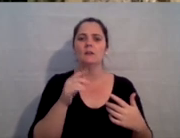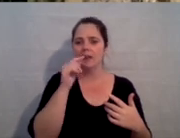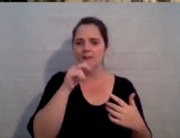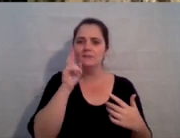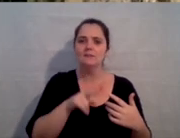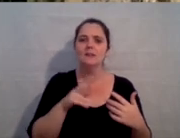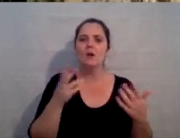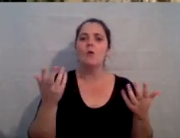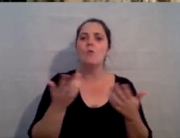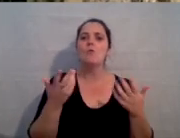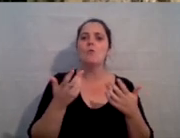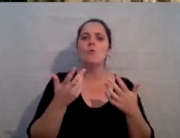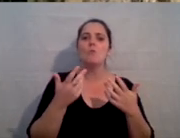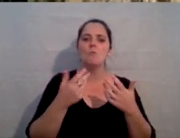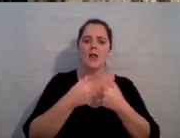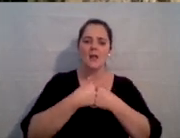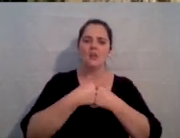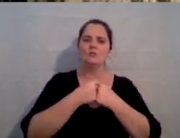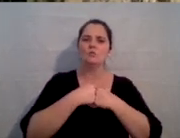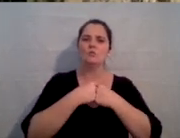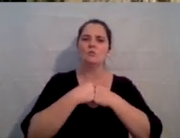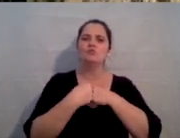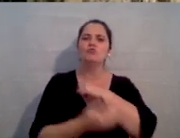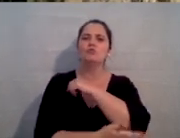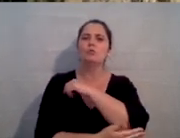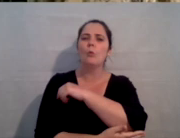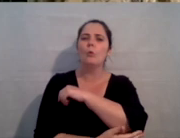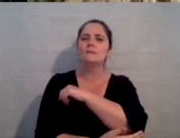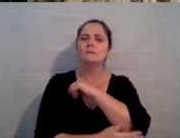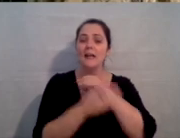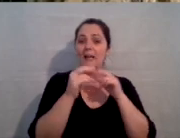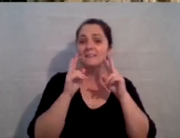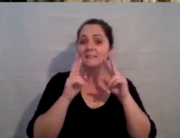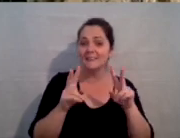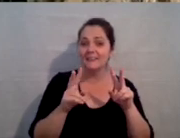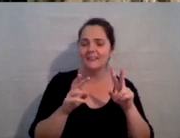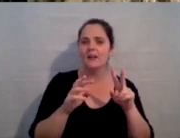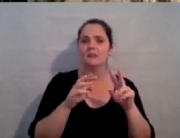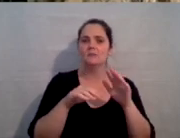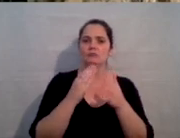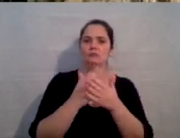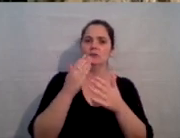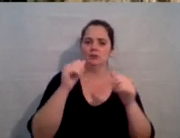and junctures are in the body and it sits in space in an elegant and natural way.